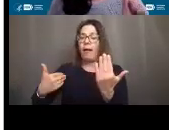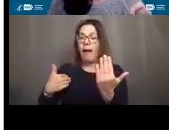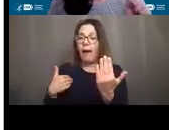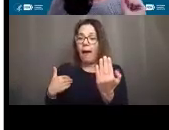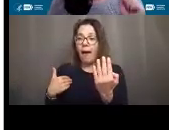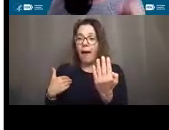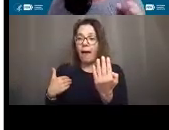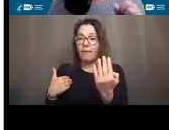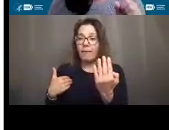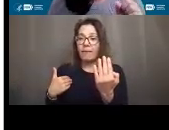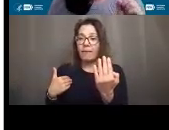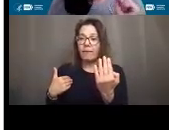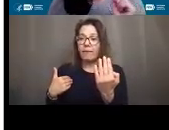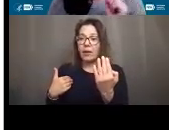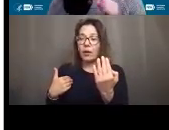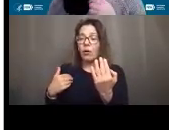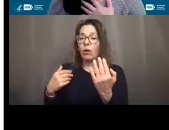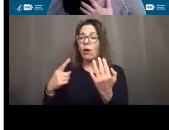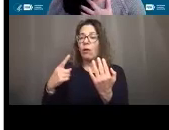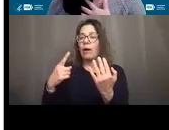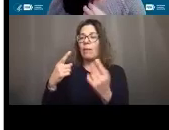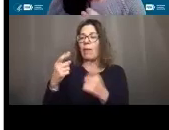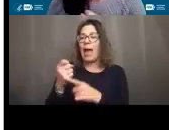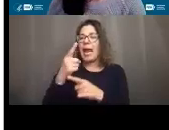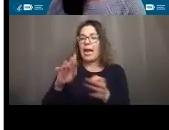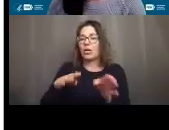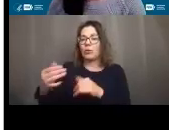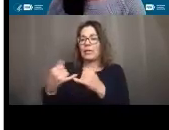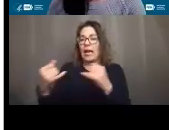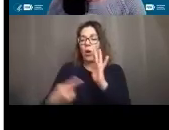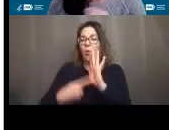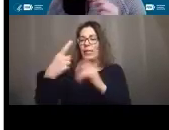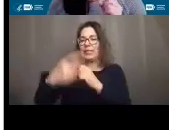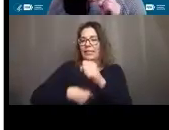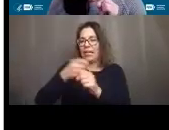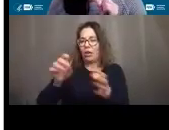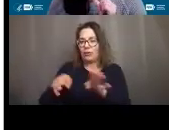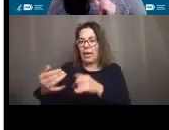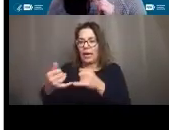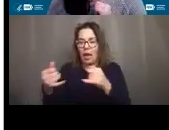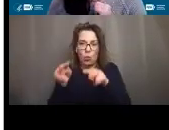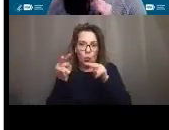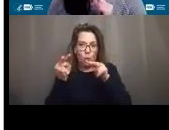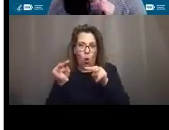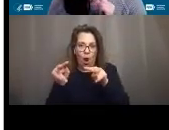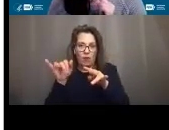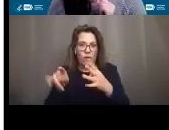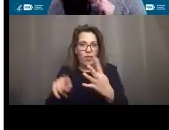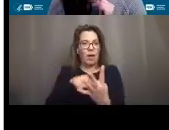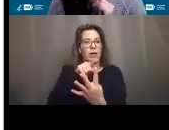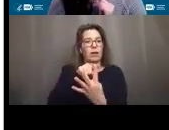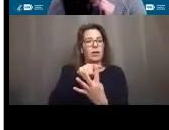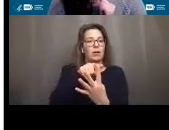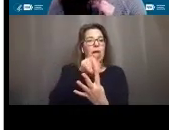It's important to note that the individual who you are requesting to be supported on your administrative supplement